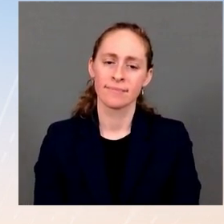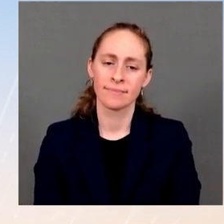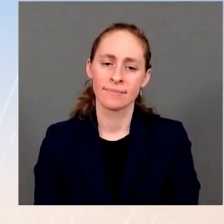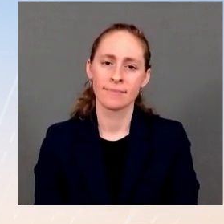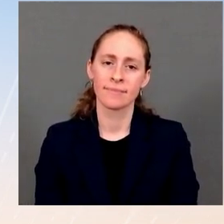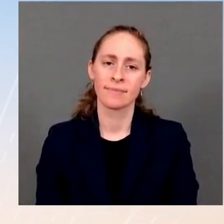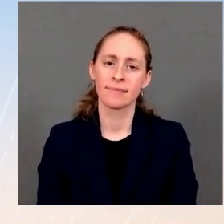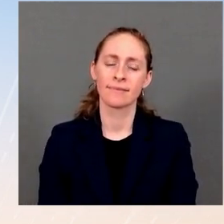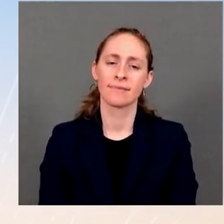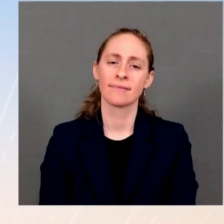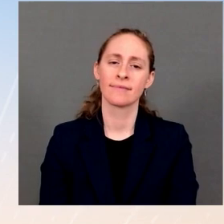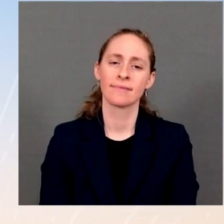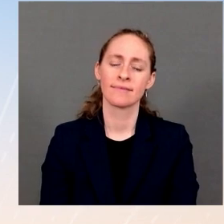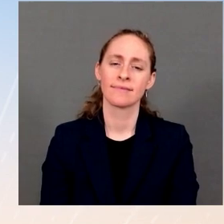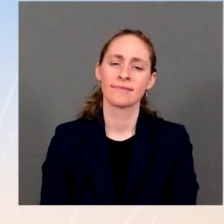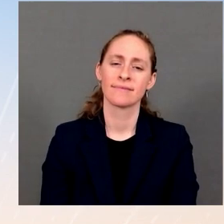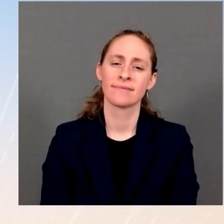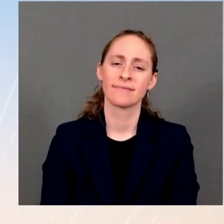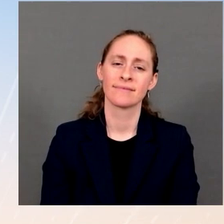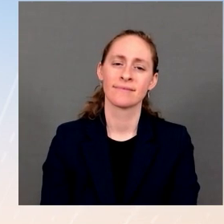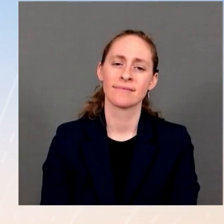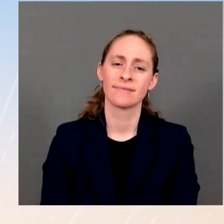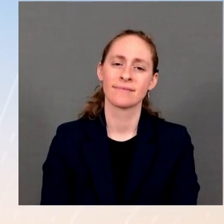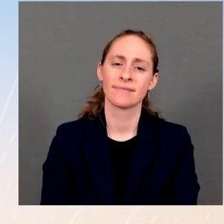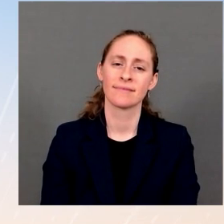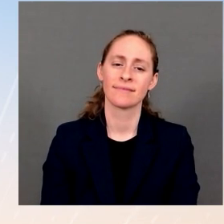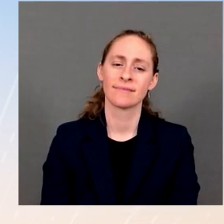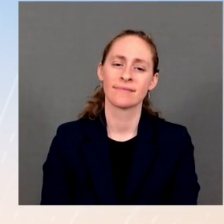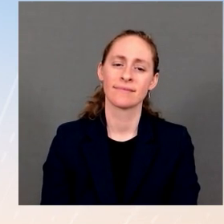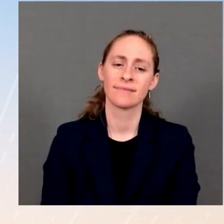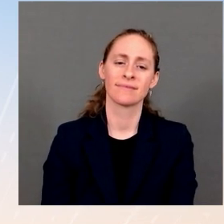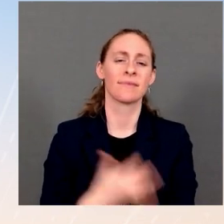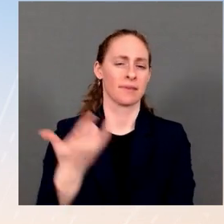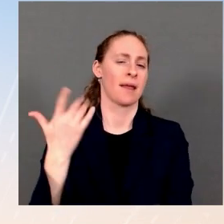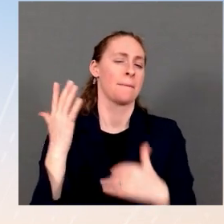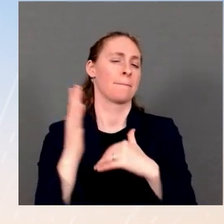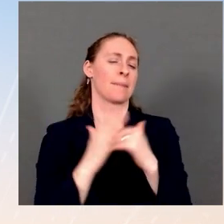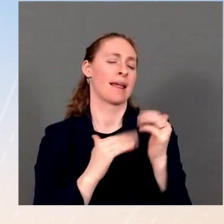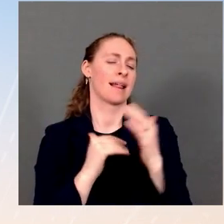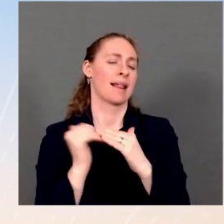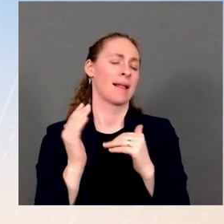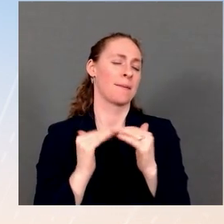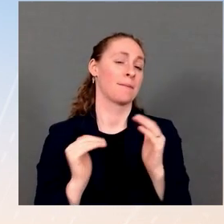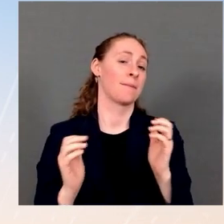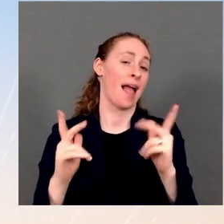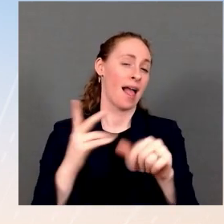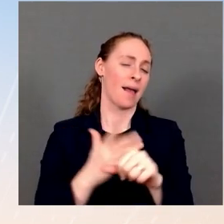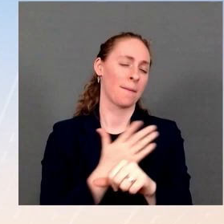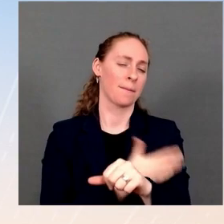Q You know, one thing that seems to be a sticking point is -- for Senator Manchin -- is the Child Tax Credit.